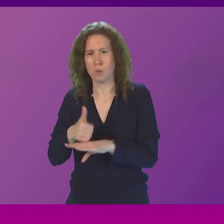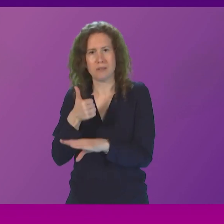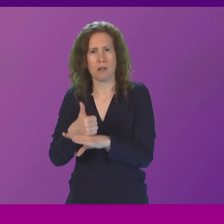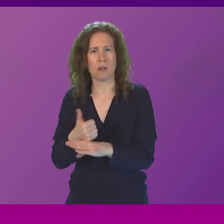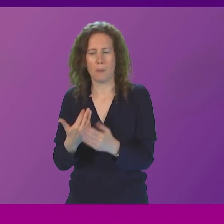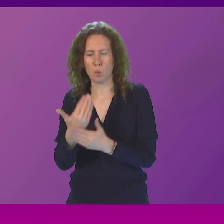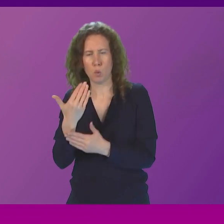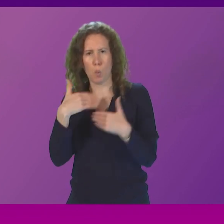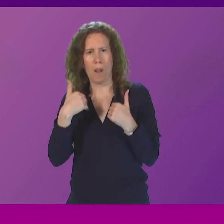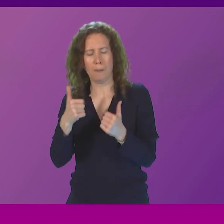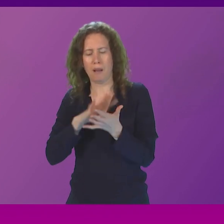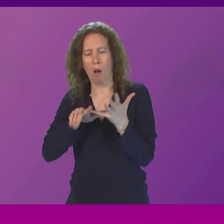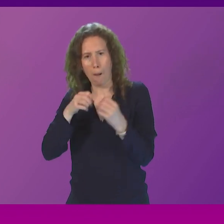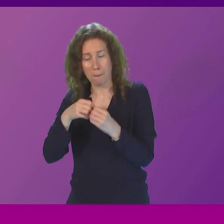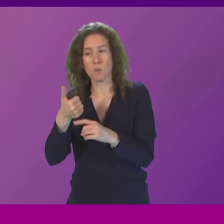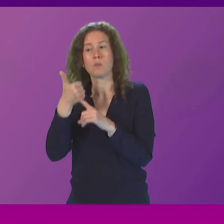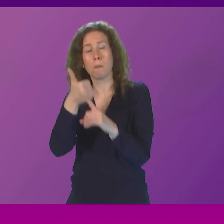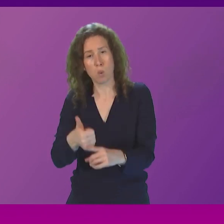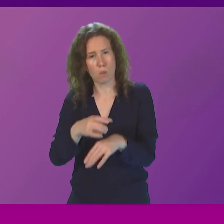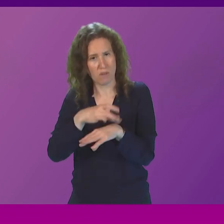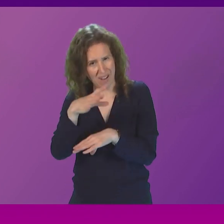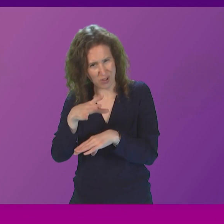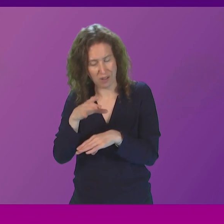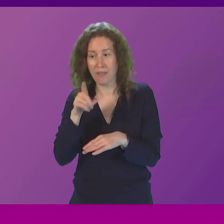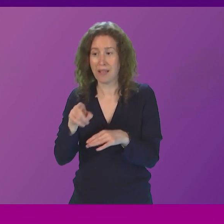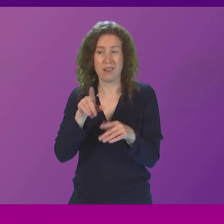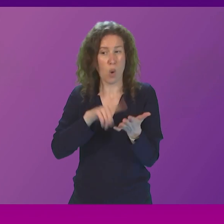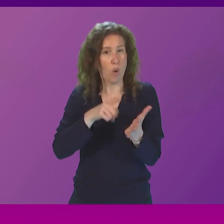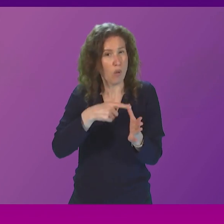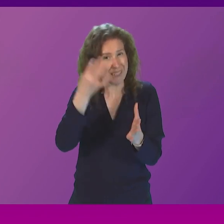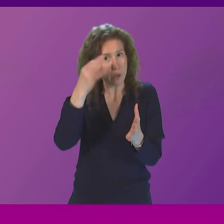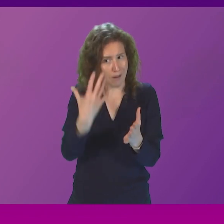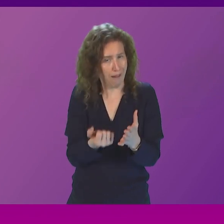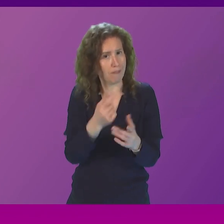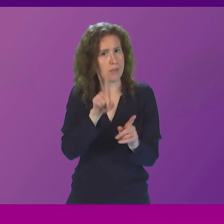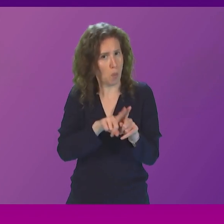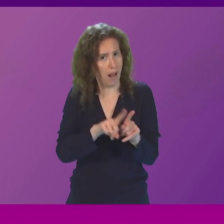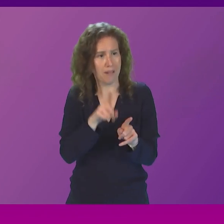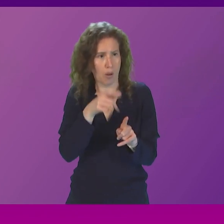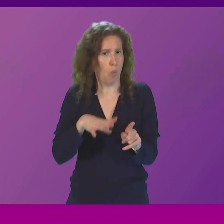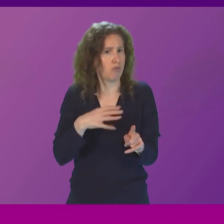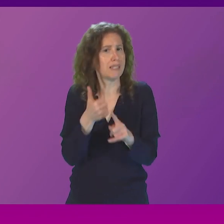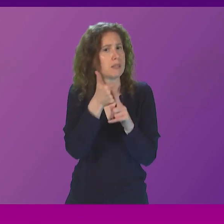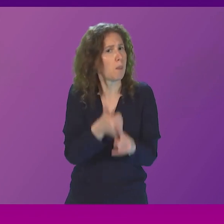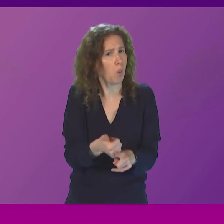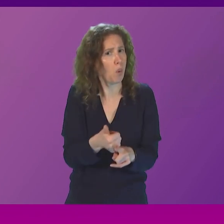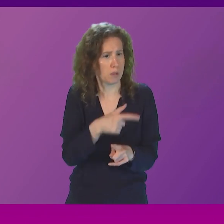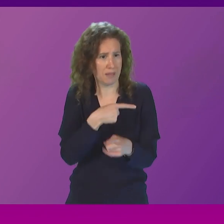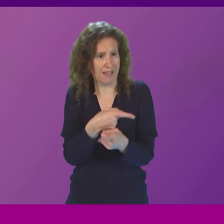to support professionals. That builds on what local authorities, as the direct employers, are doing to support the wellbeing of their employees.